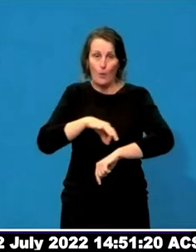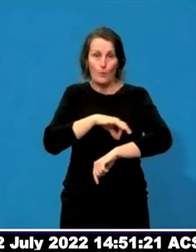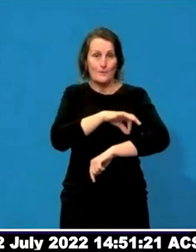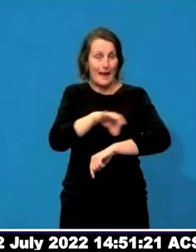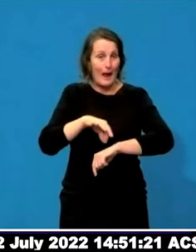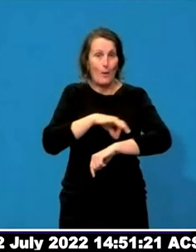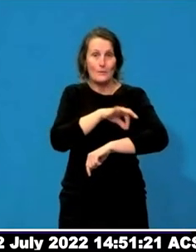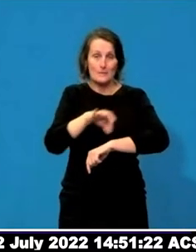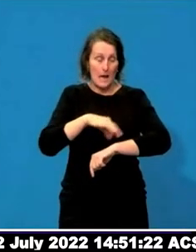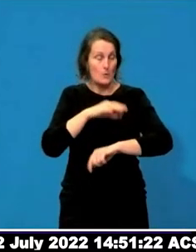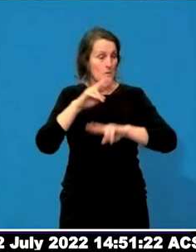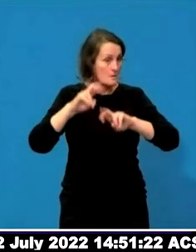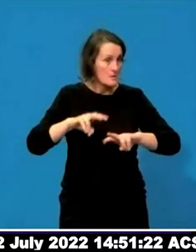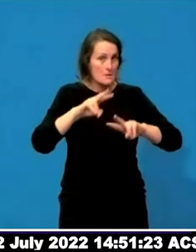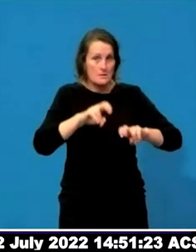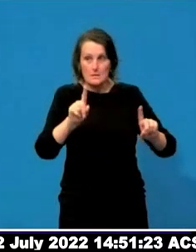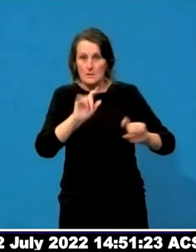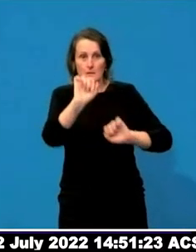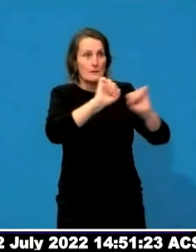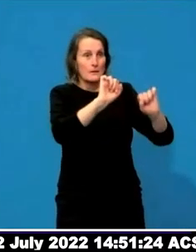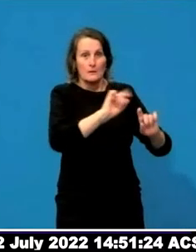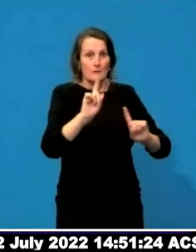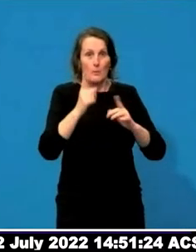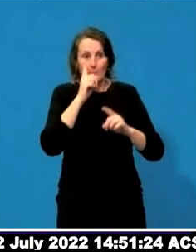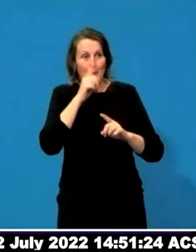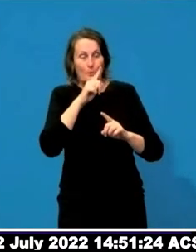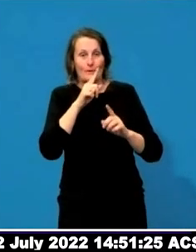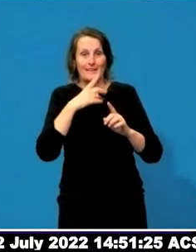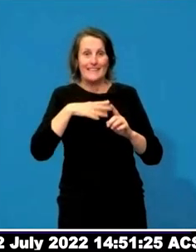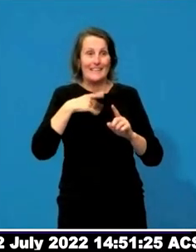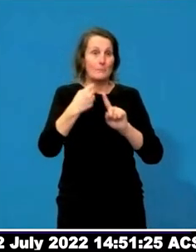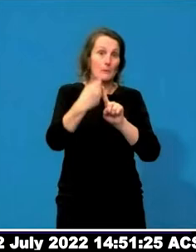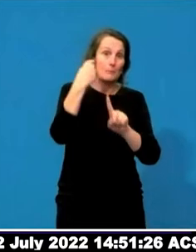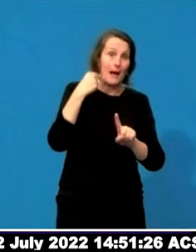It really depends on the individual, what their criminal history looked like.